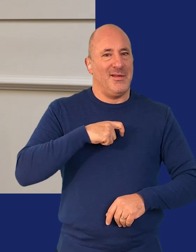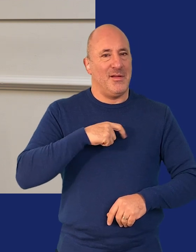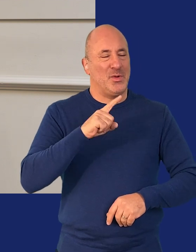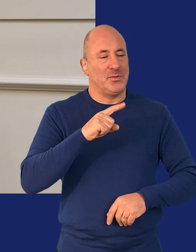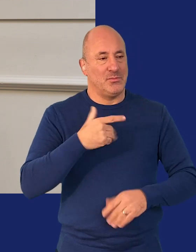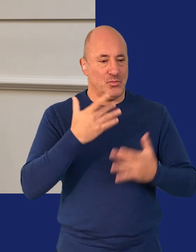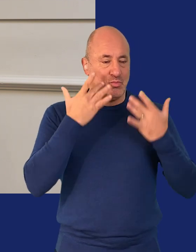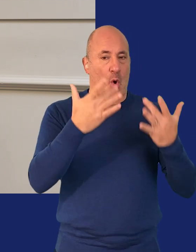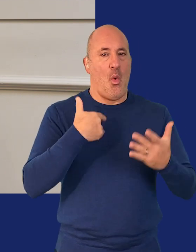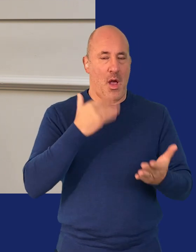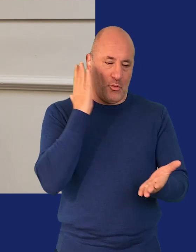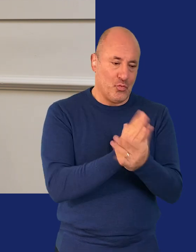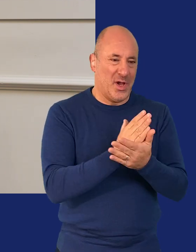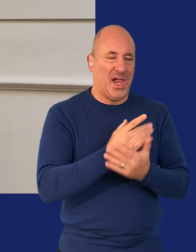become a lot more confident